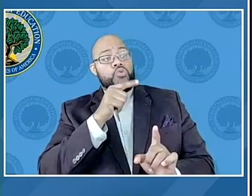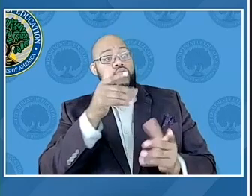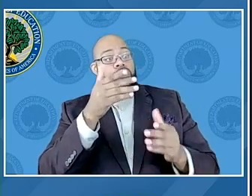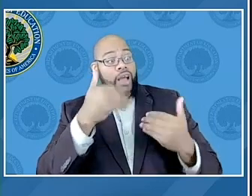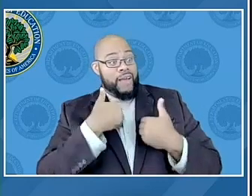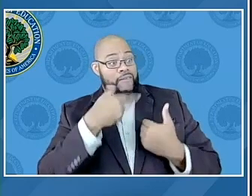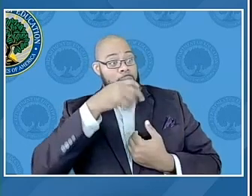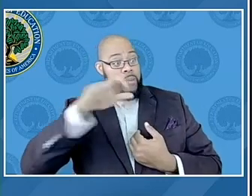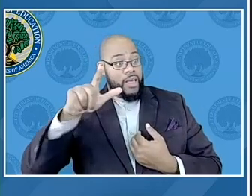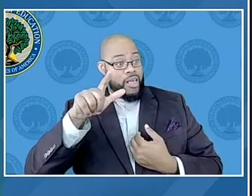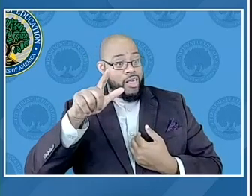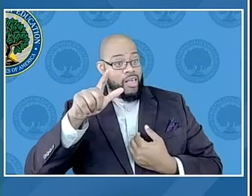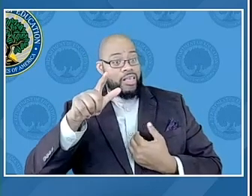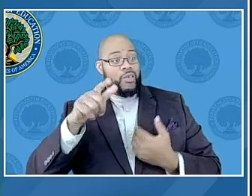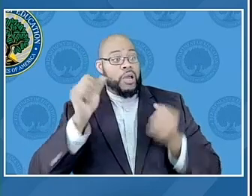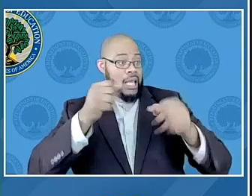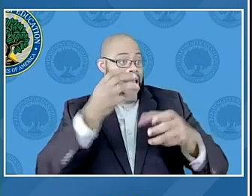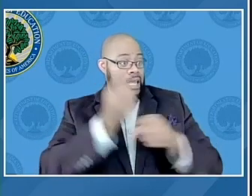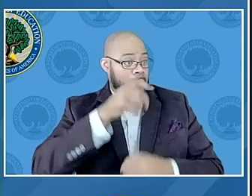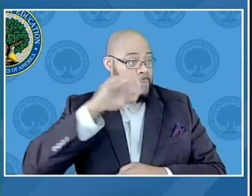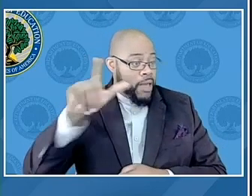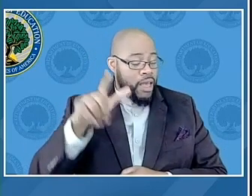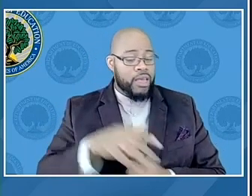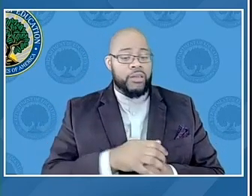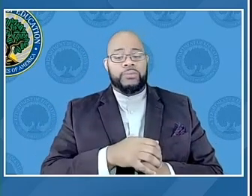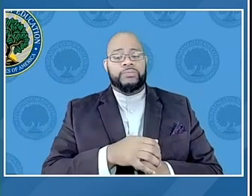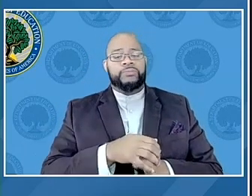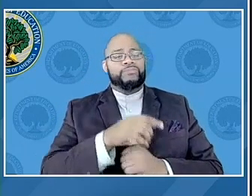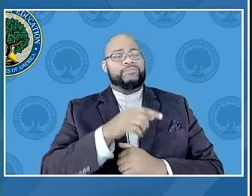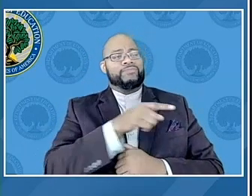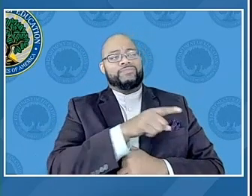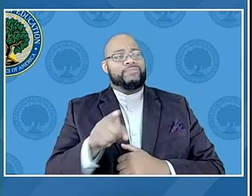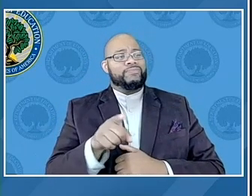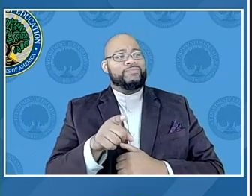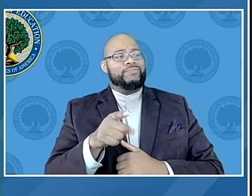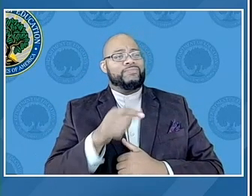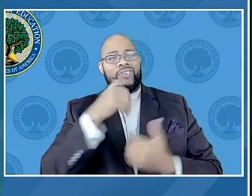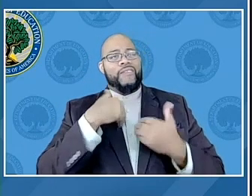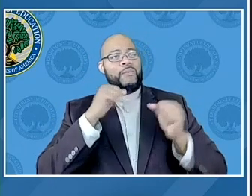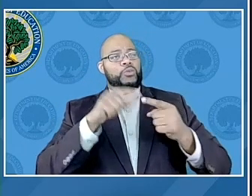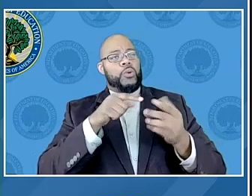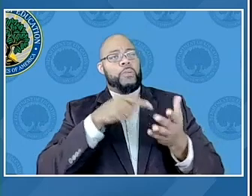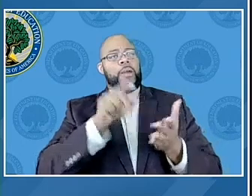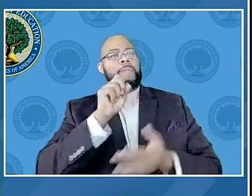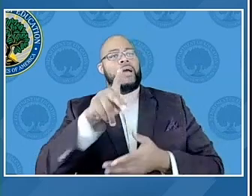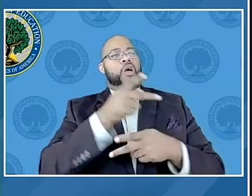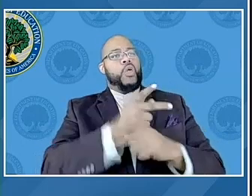Obviously, who may not have the ability to repay the loan, so their interest rate